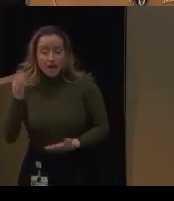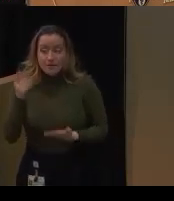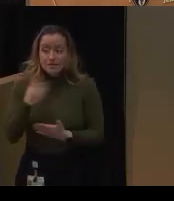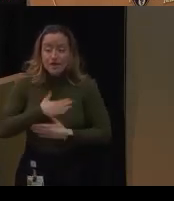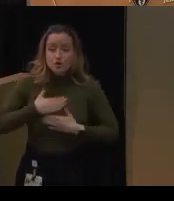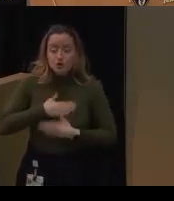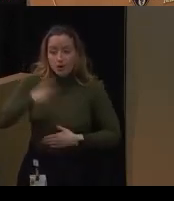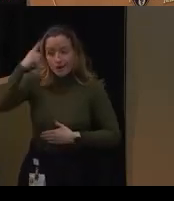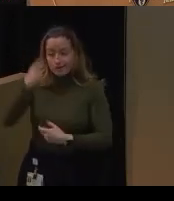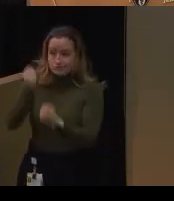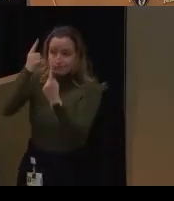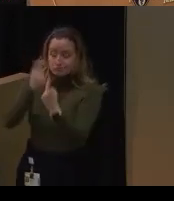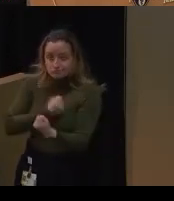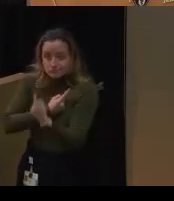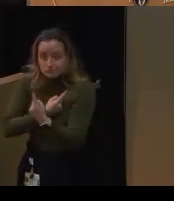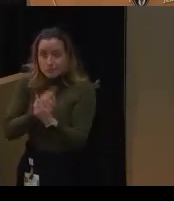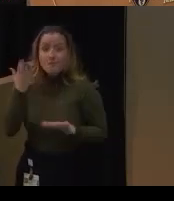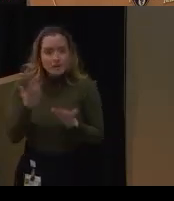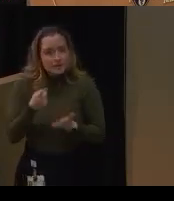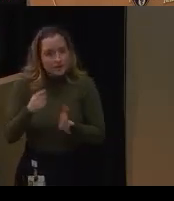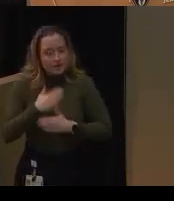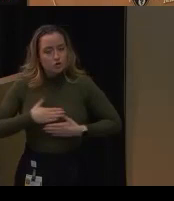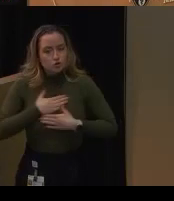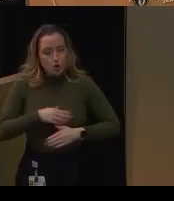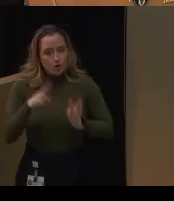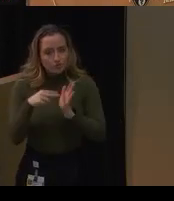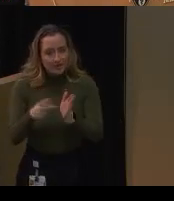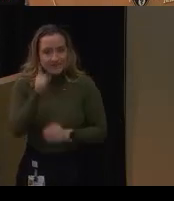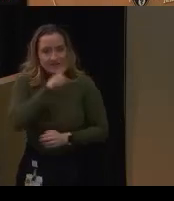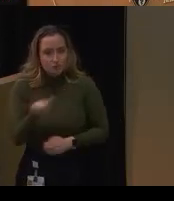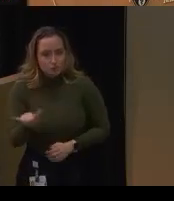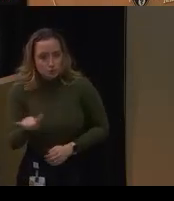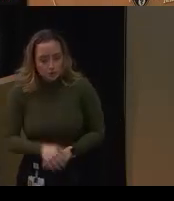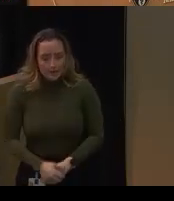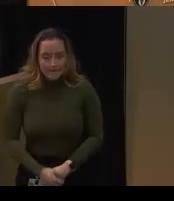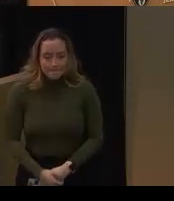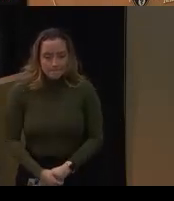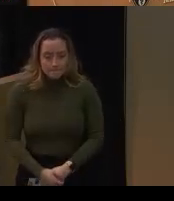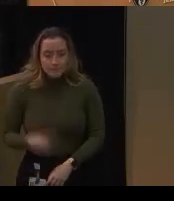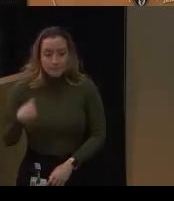mental States more happen to enjoy reading Fiction more right and if we want this to be a thing that